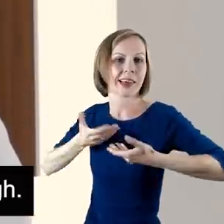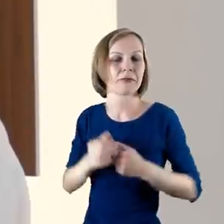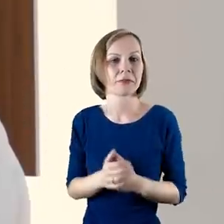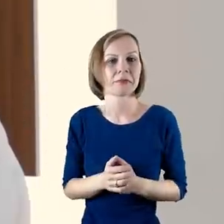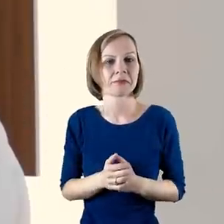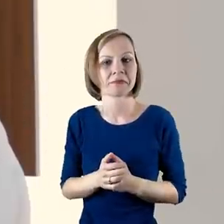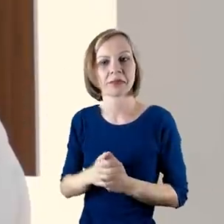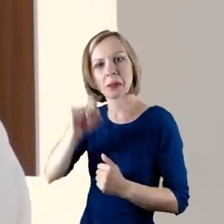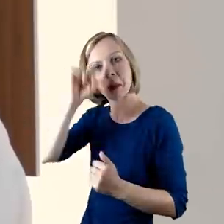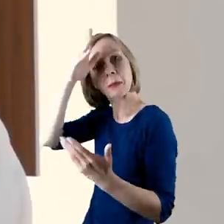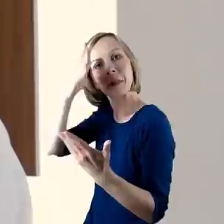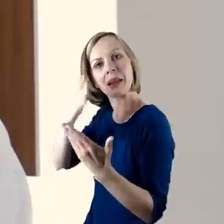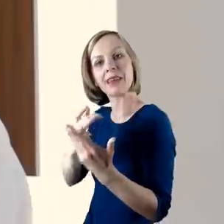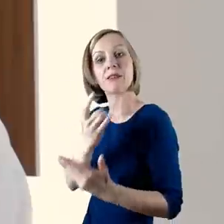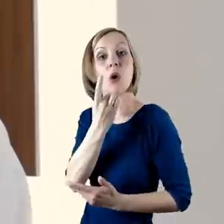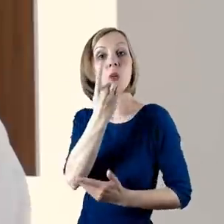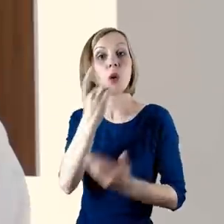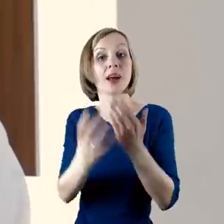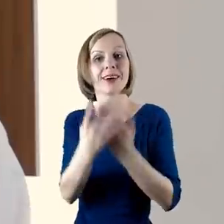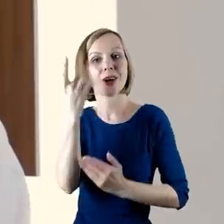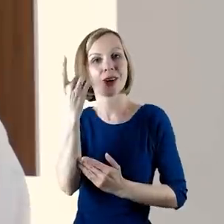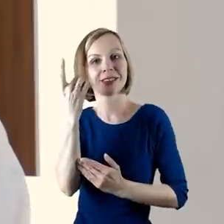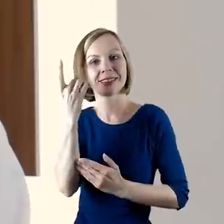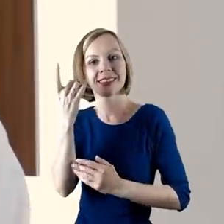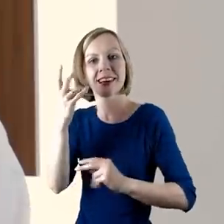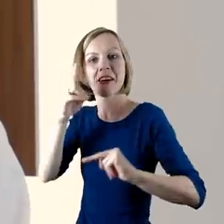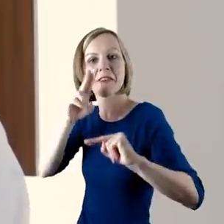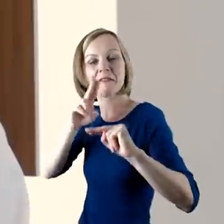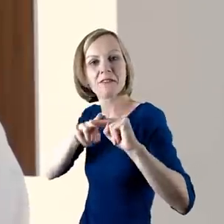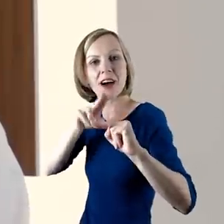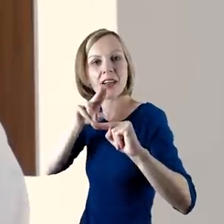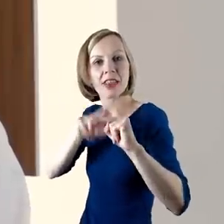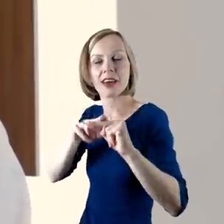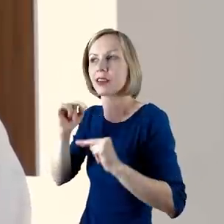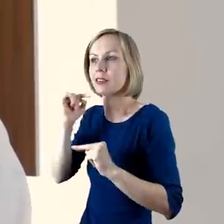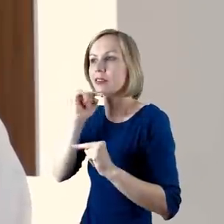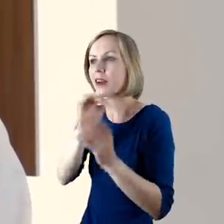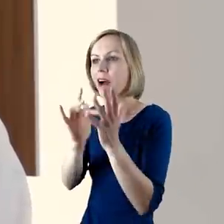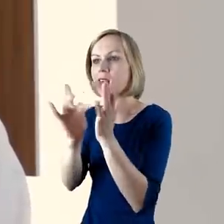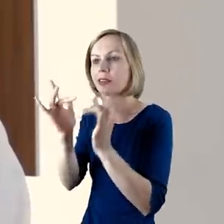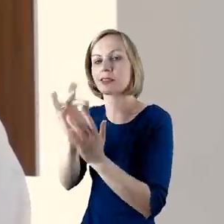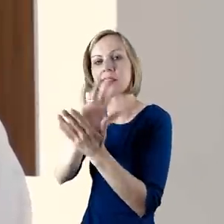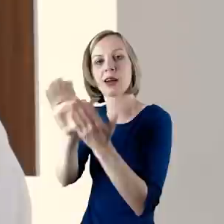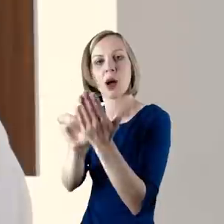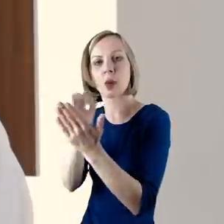We believe in one God; Father, Son and Holy Spirit. Amen.